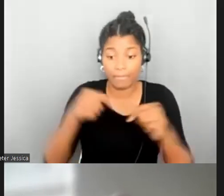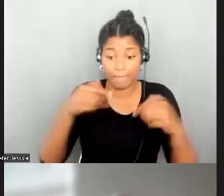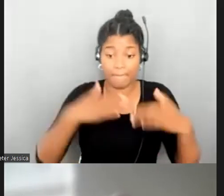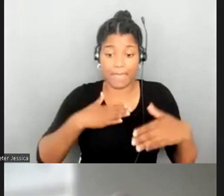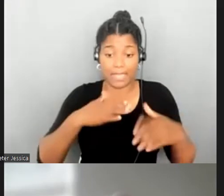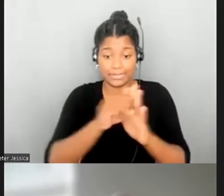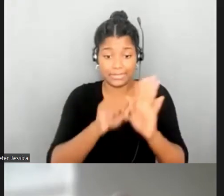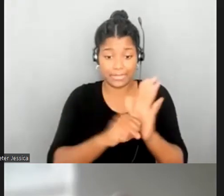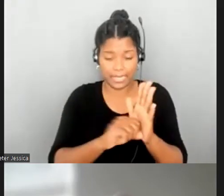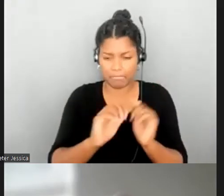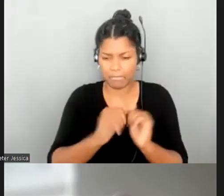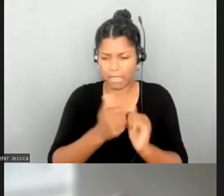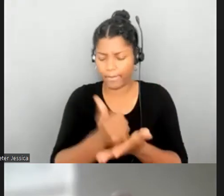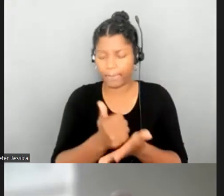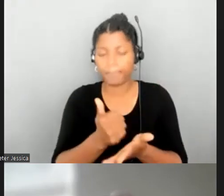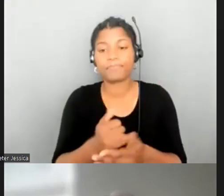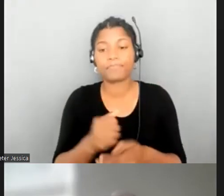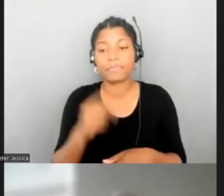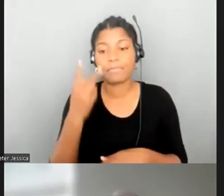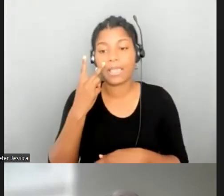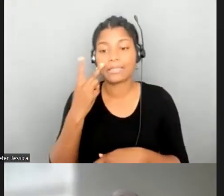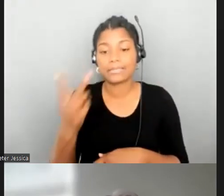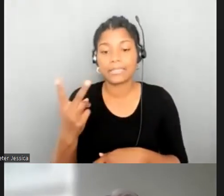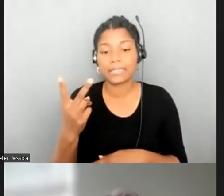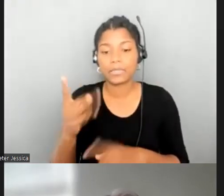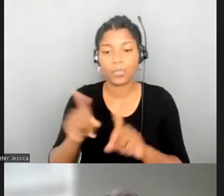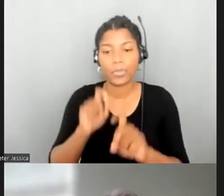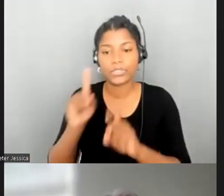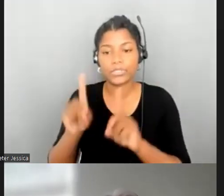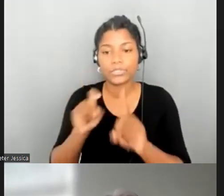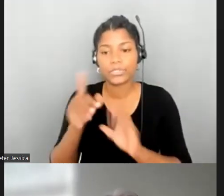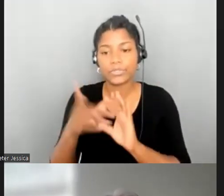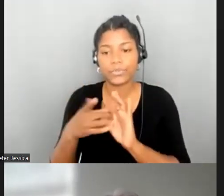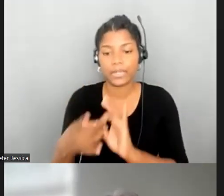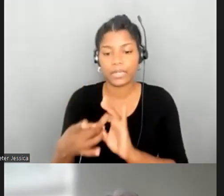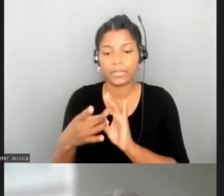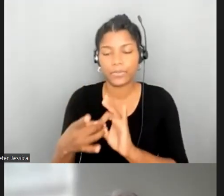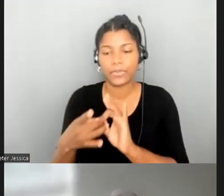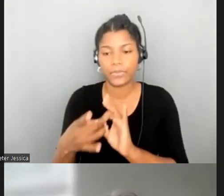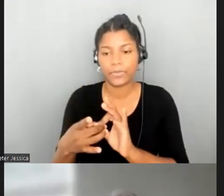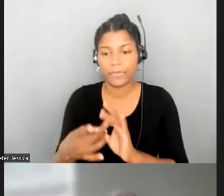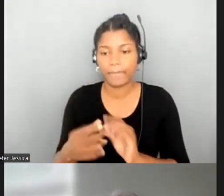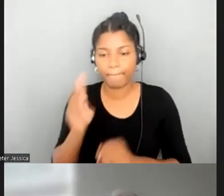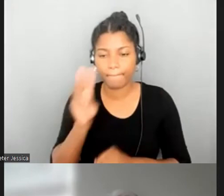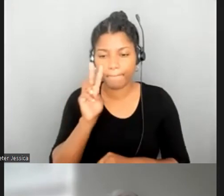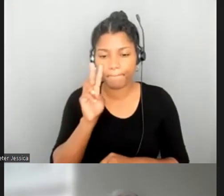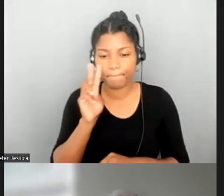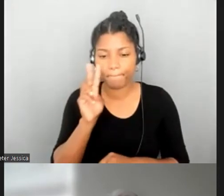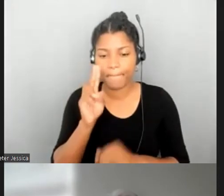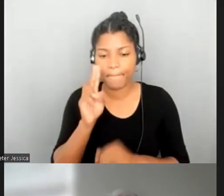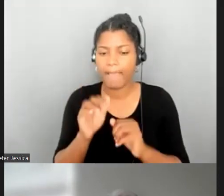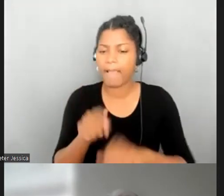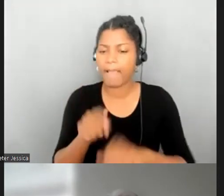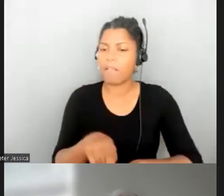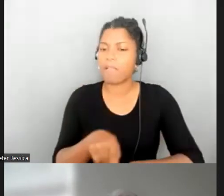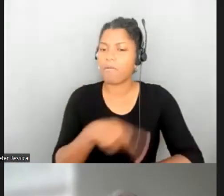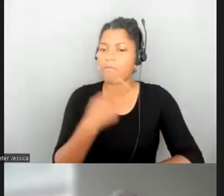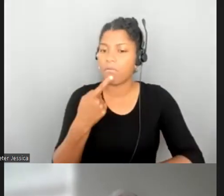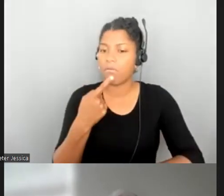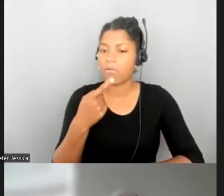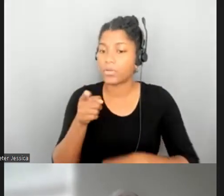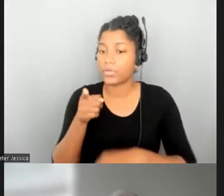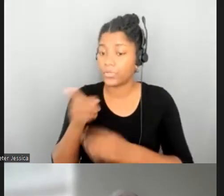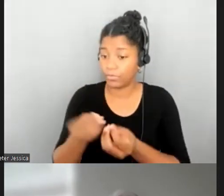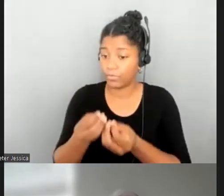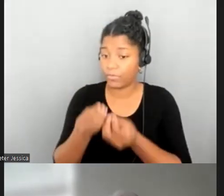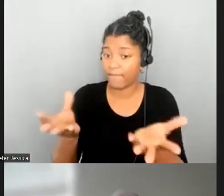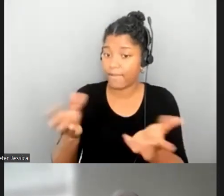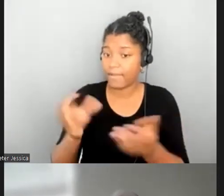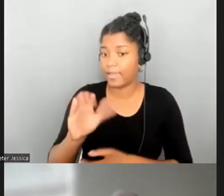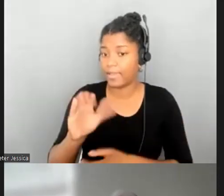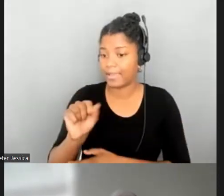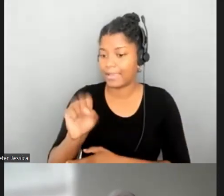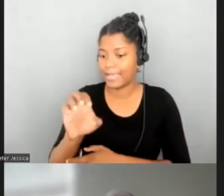There are some questions as well around, "How long do you provide case management services?"